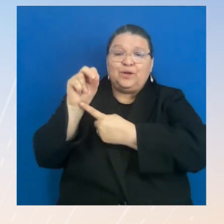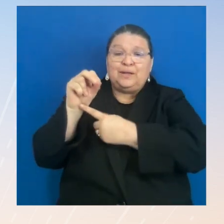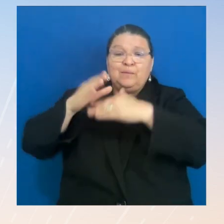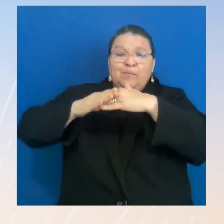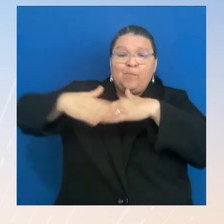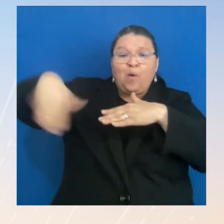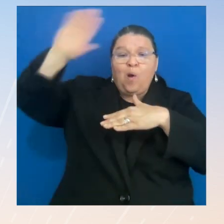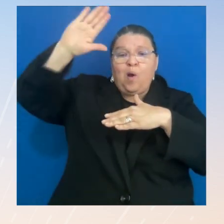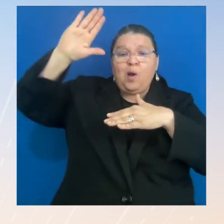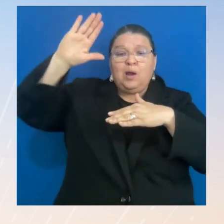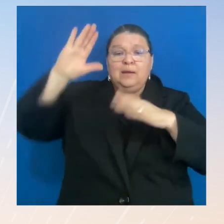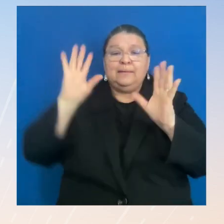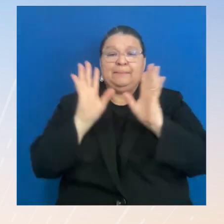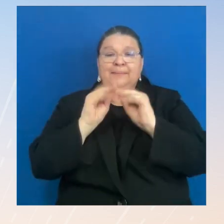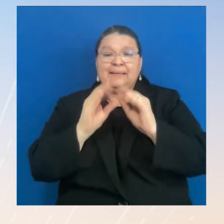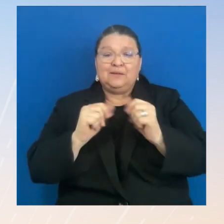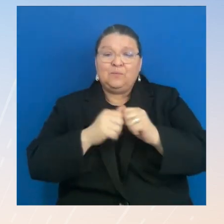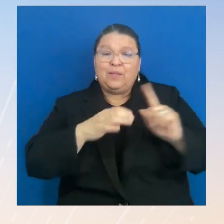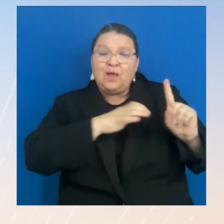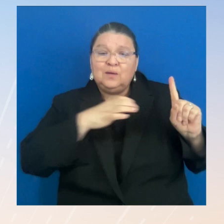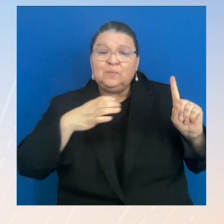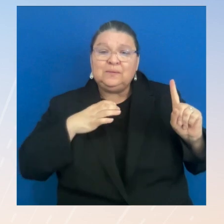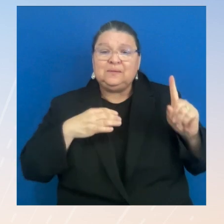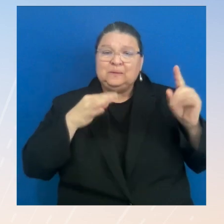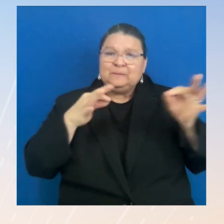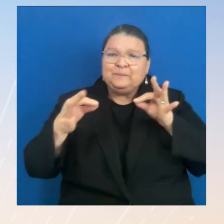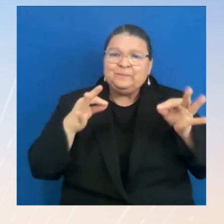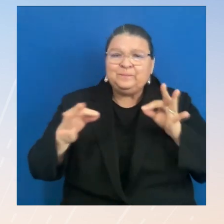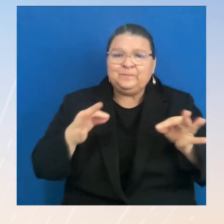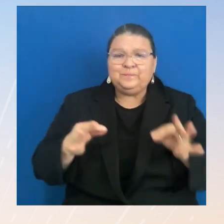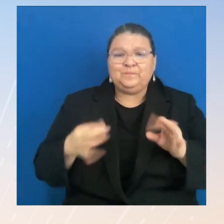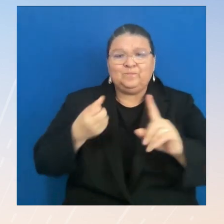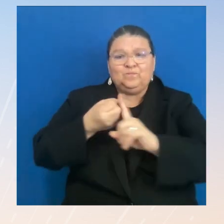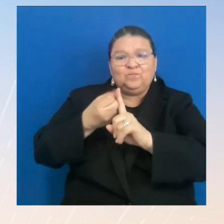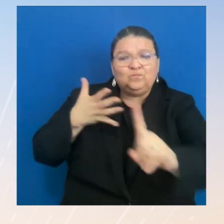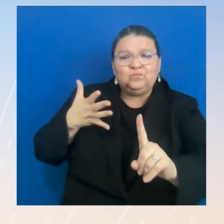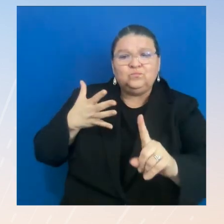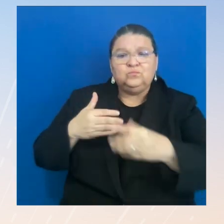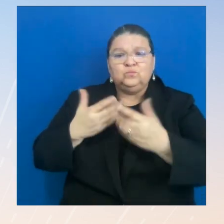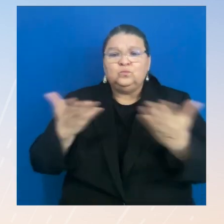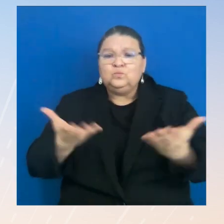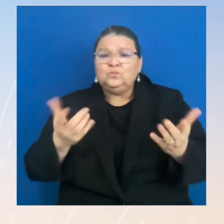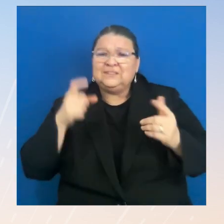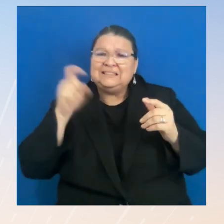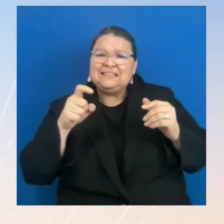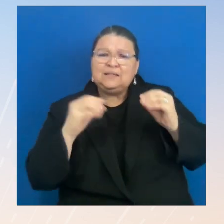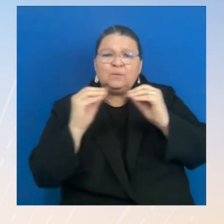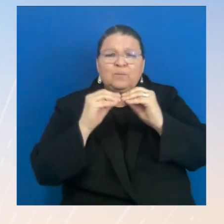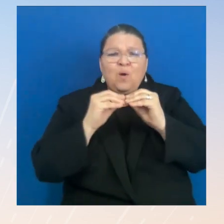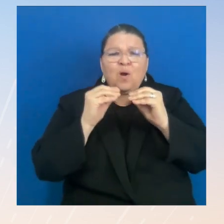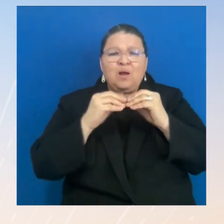so that we can do what Americans can ex- -- should expect from their government: protecting them from a once-in-a-generation pandemic.